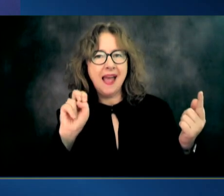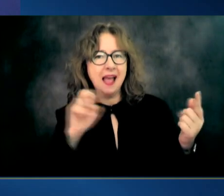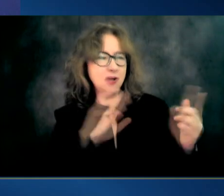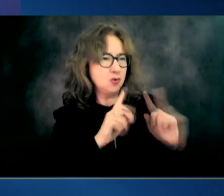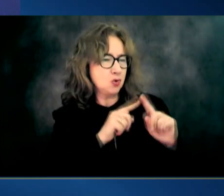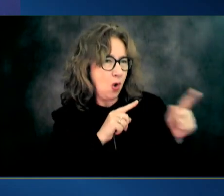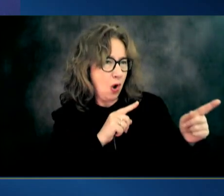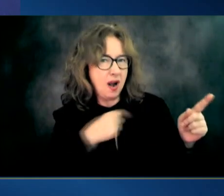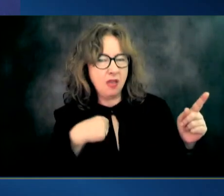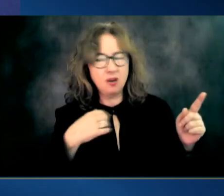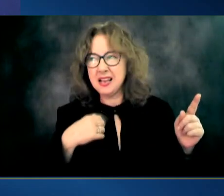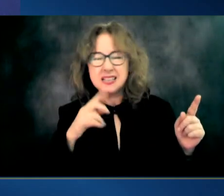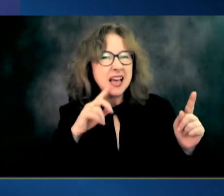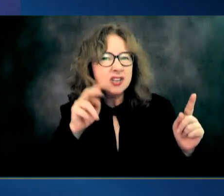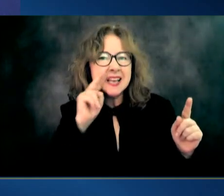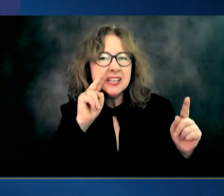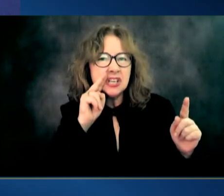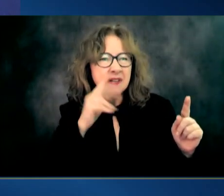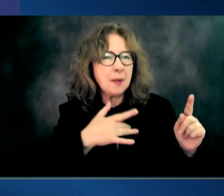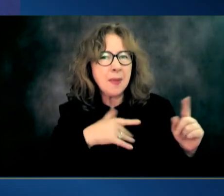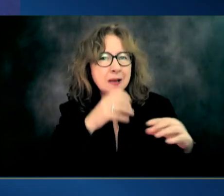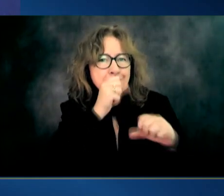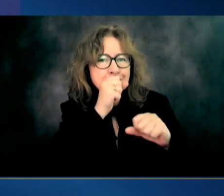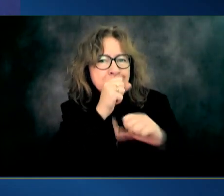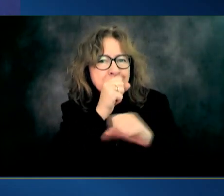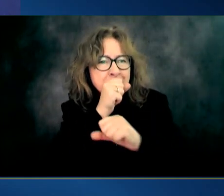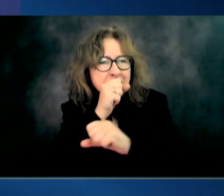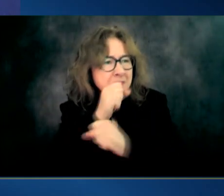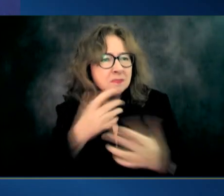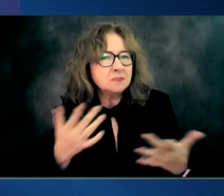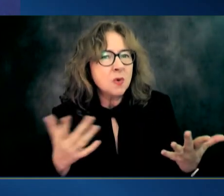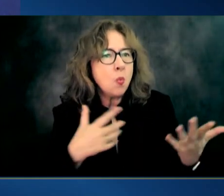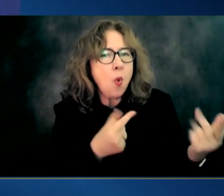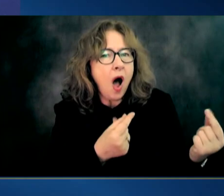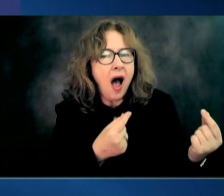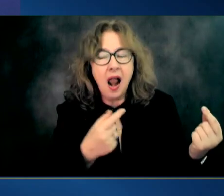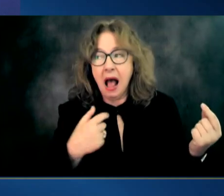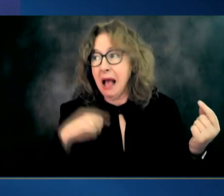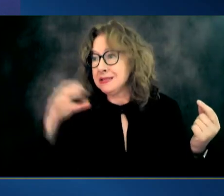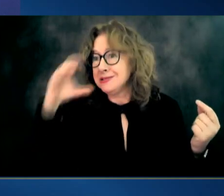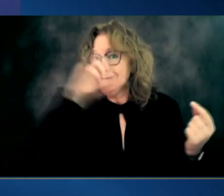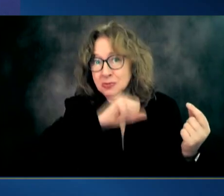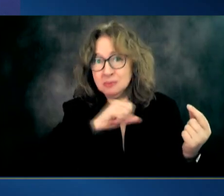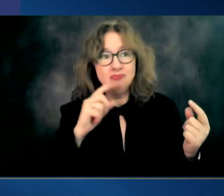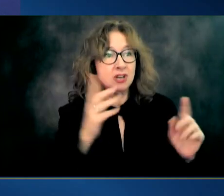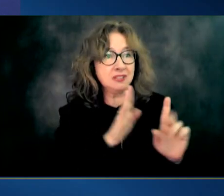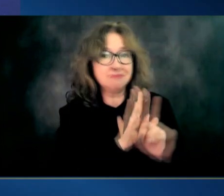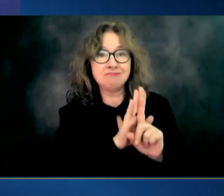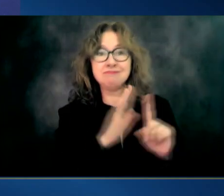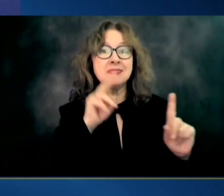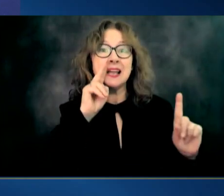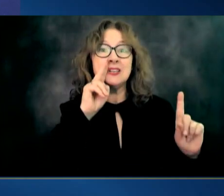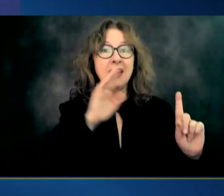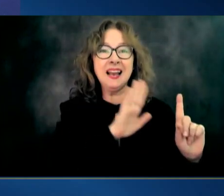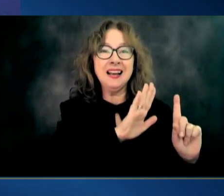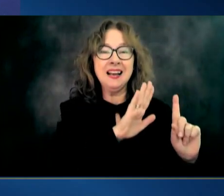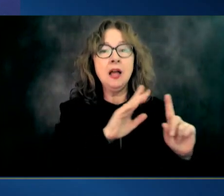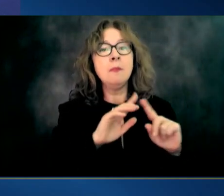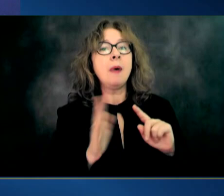quite secretive. And I thought it was just that. But then listening to Yetunde about her experience